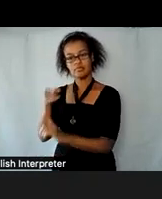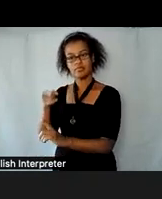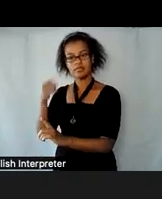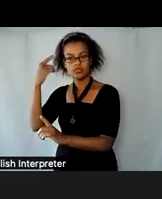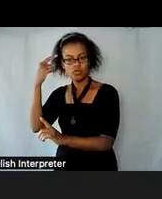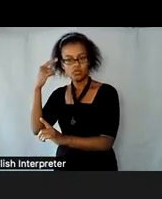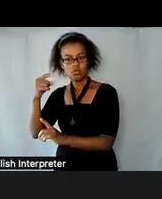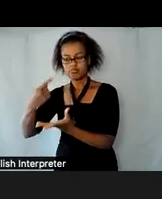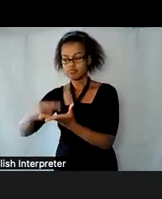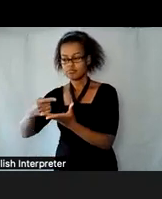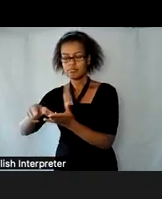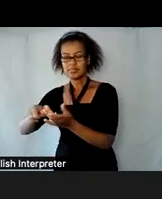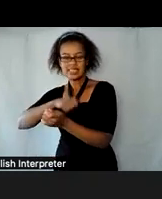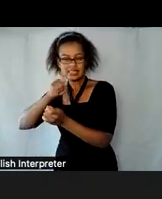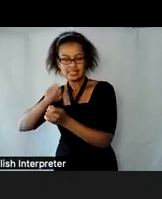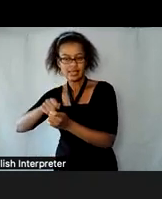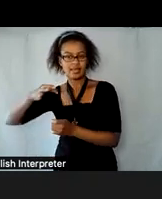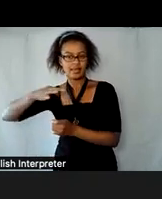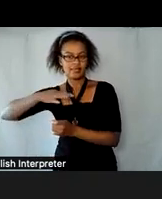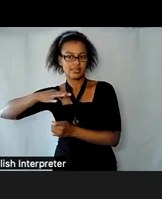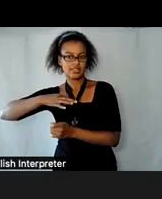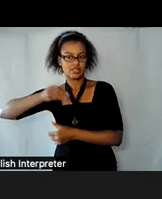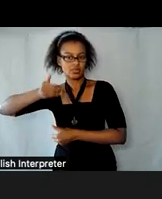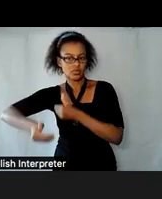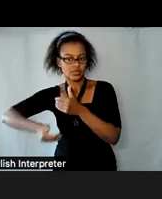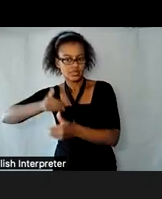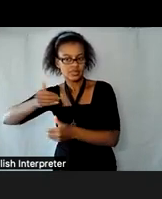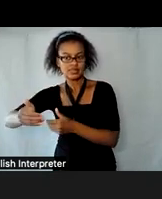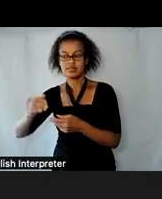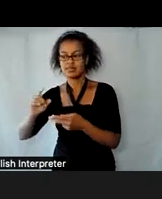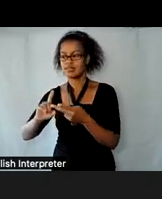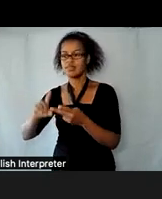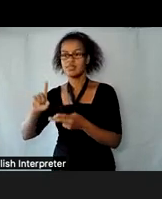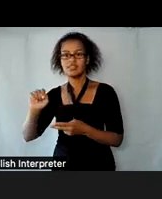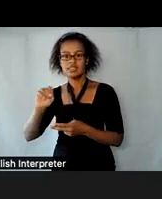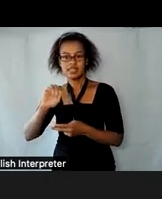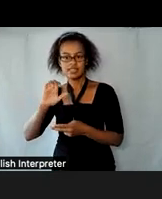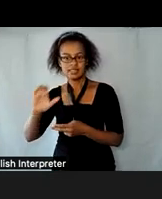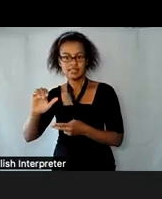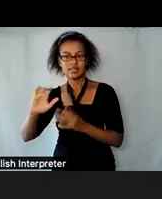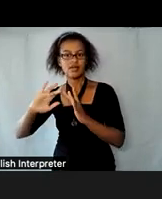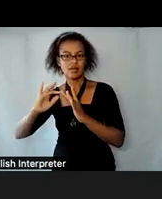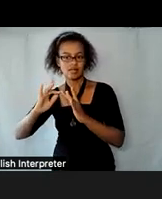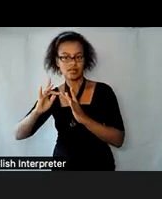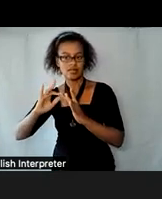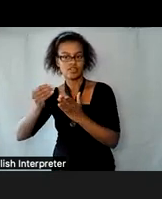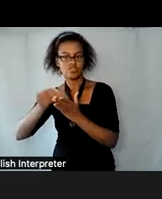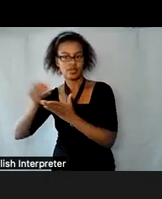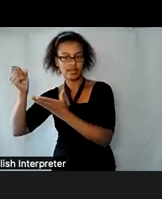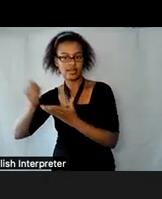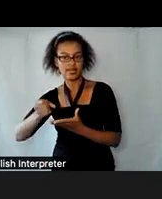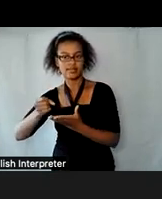process about the TC grants online portal and all the details of actual application.